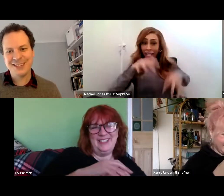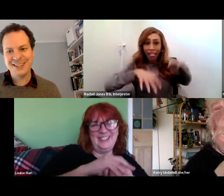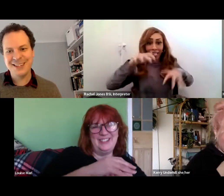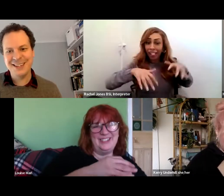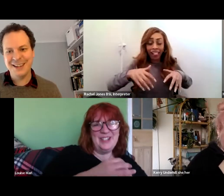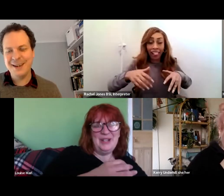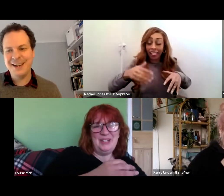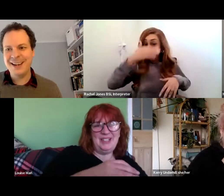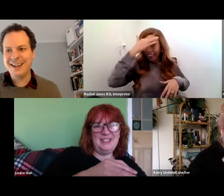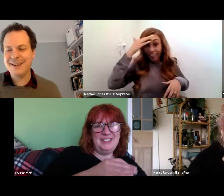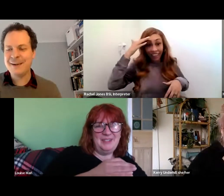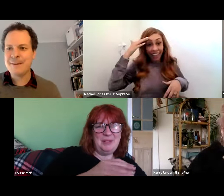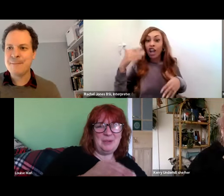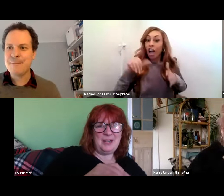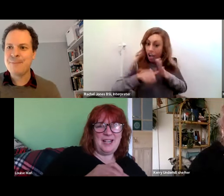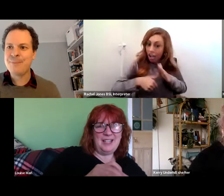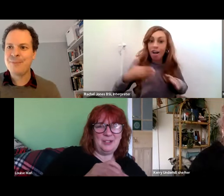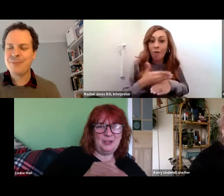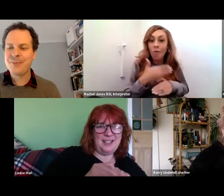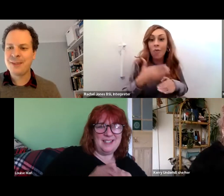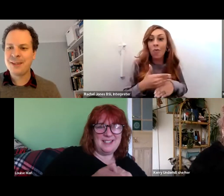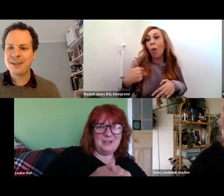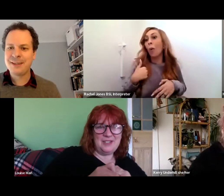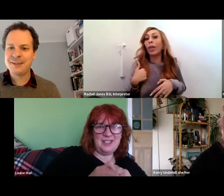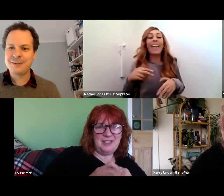Because we're quite analogue ourselves,